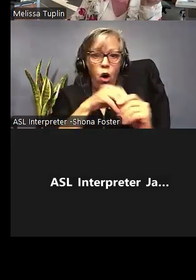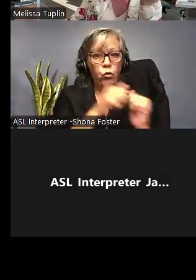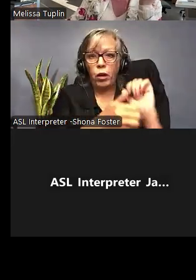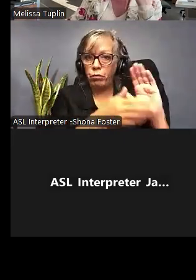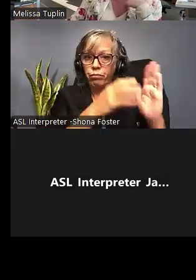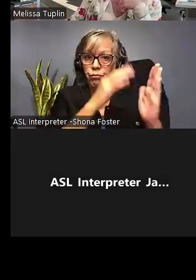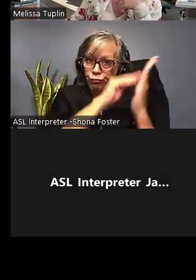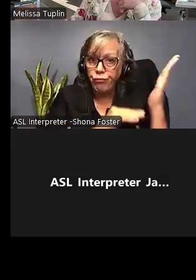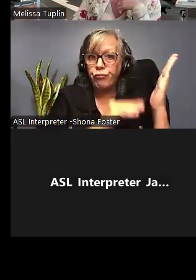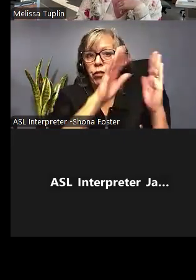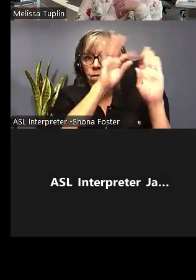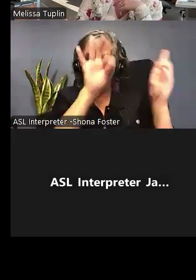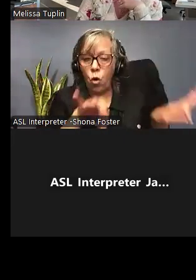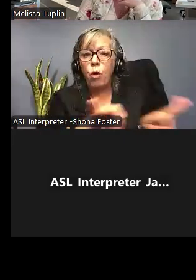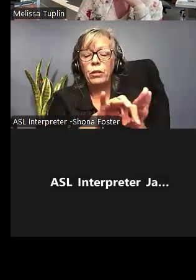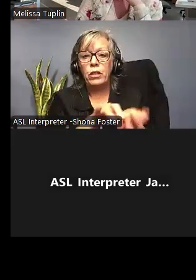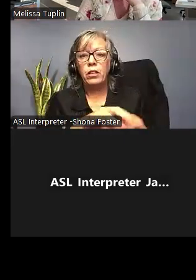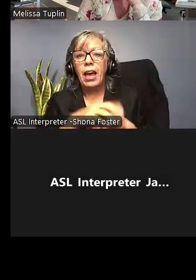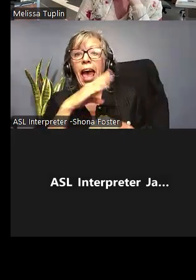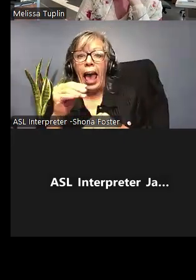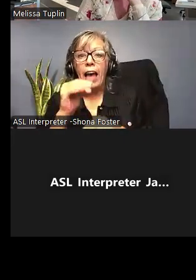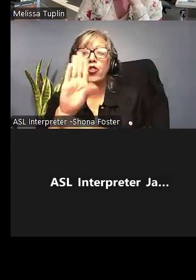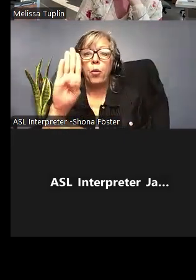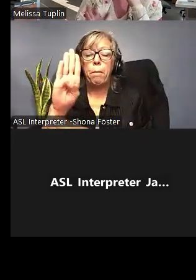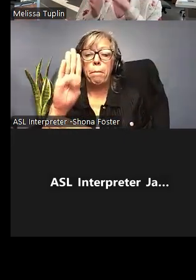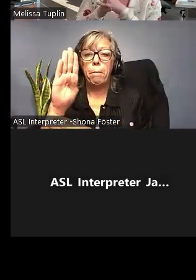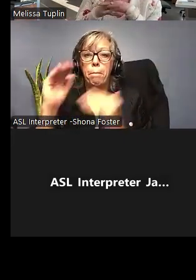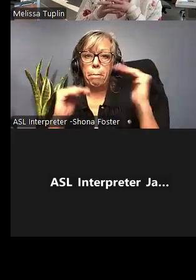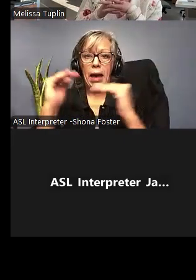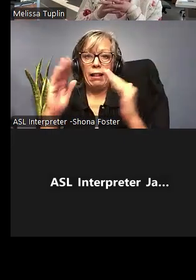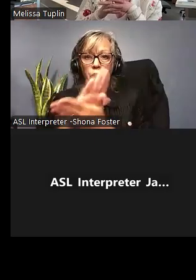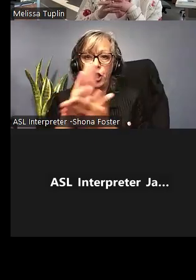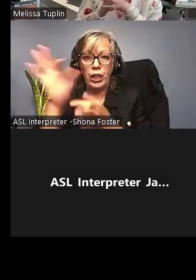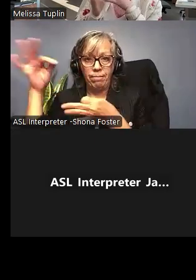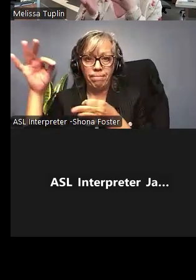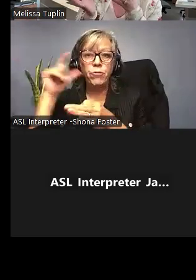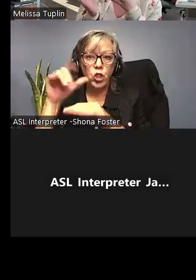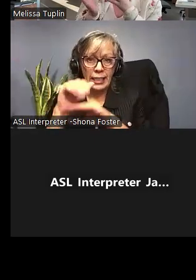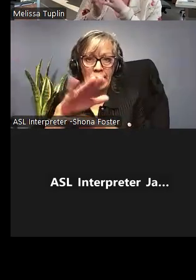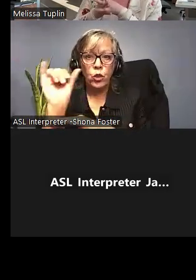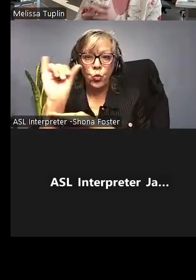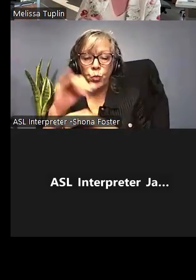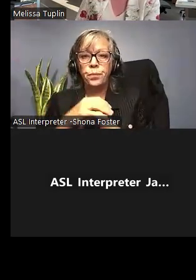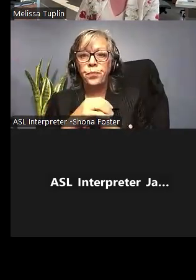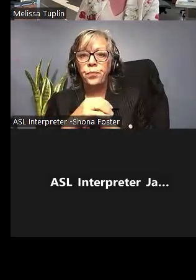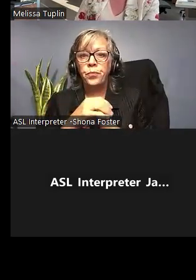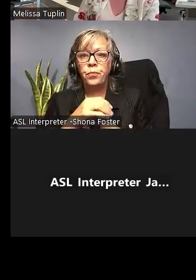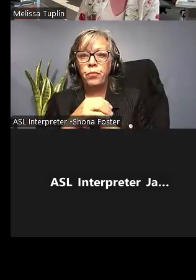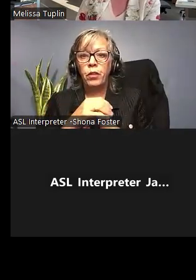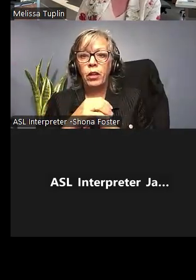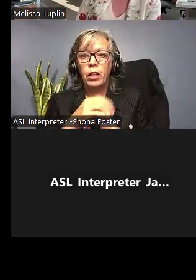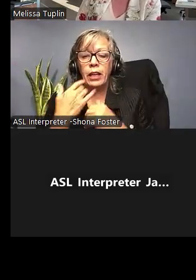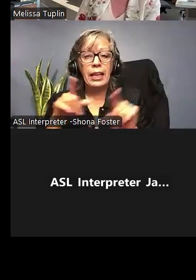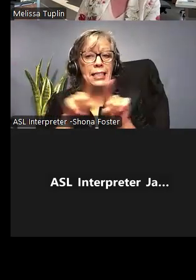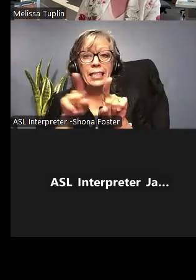statement of operations and your balance sheet. And the same deal is for your programming form as